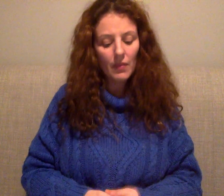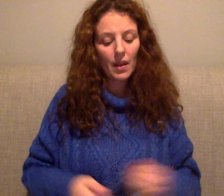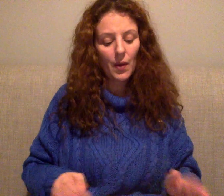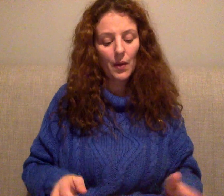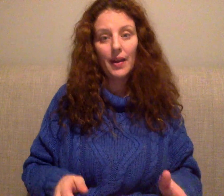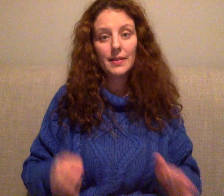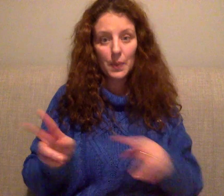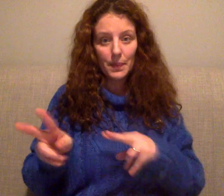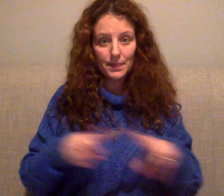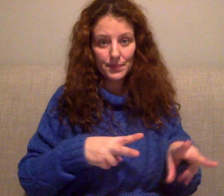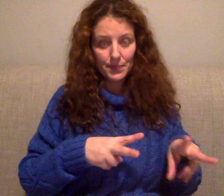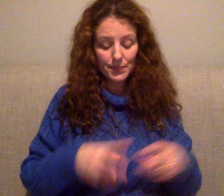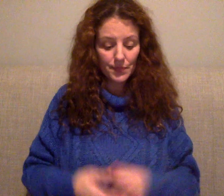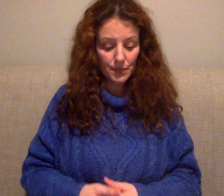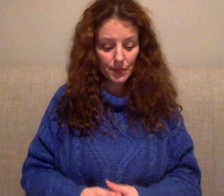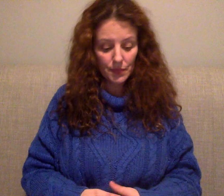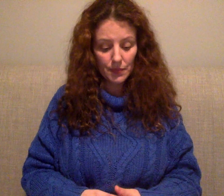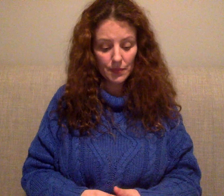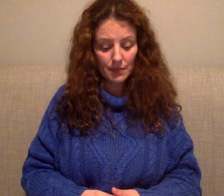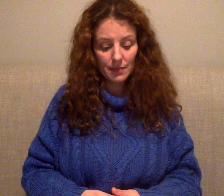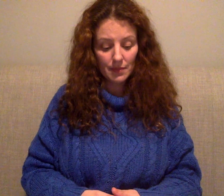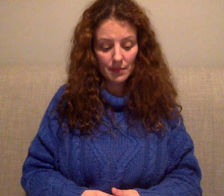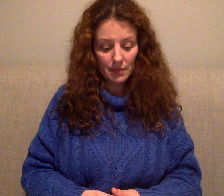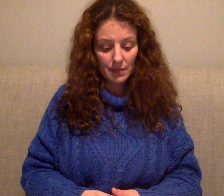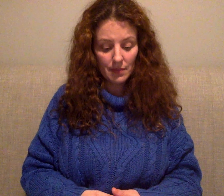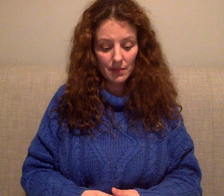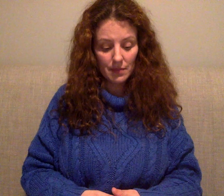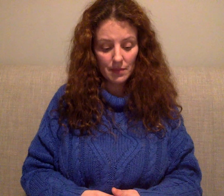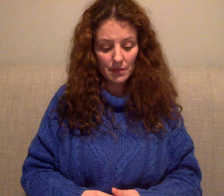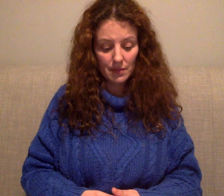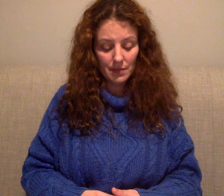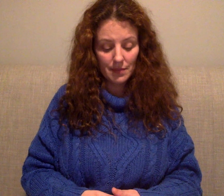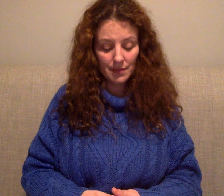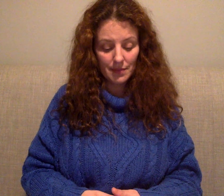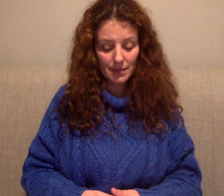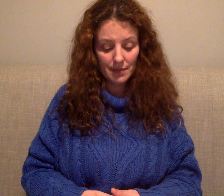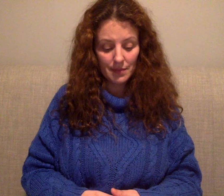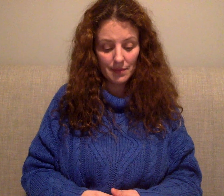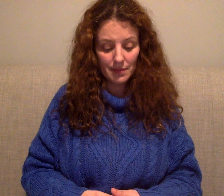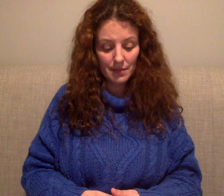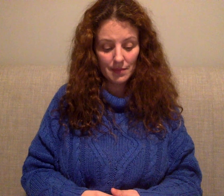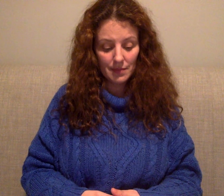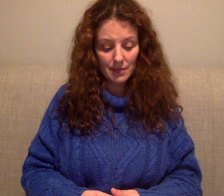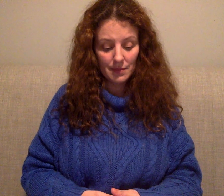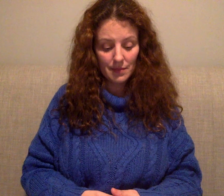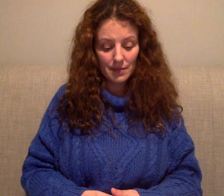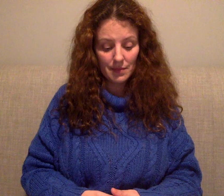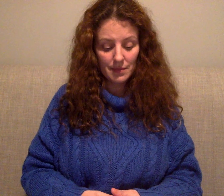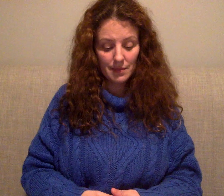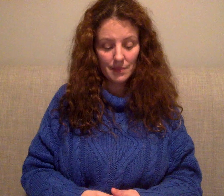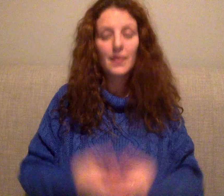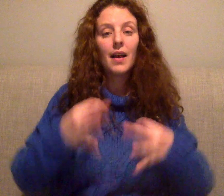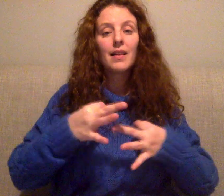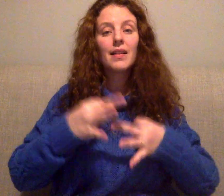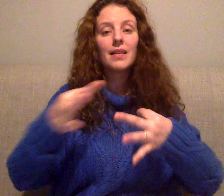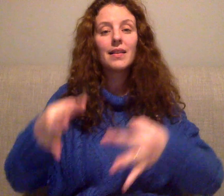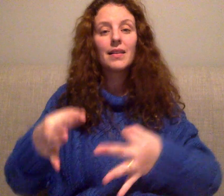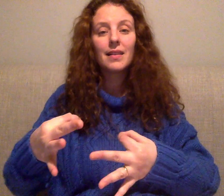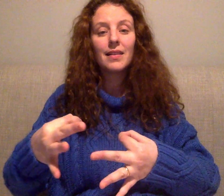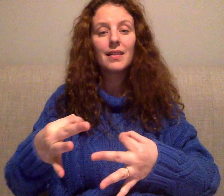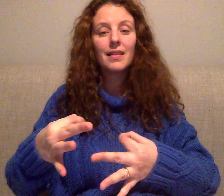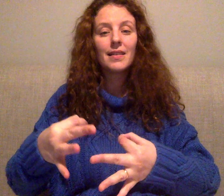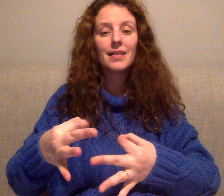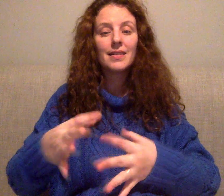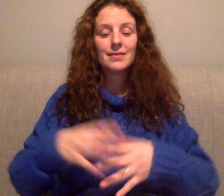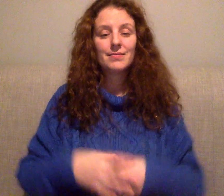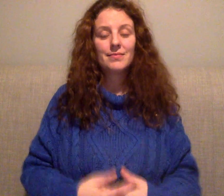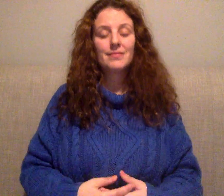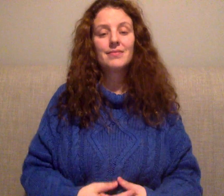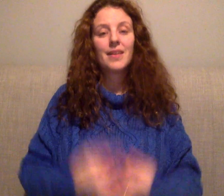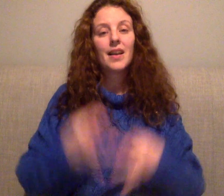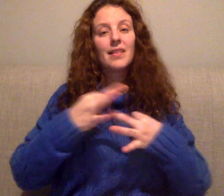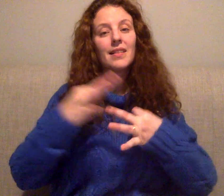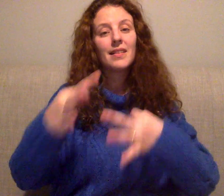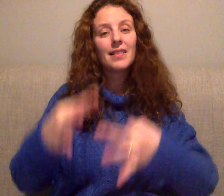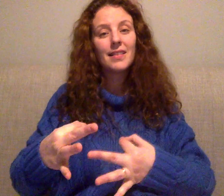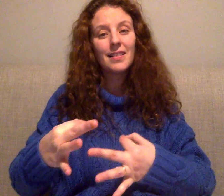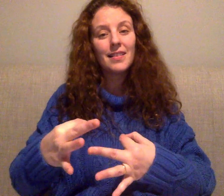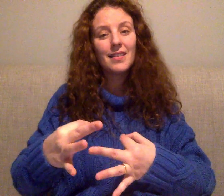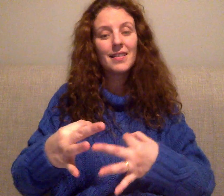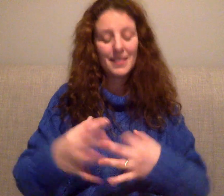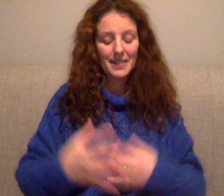ATTRACTED TO